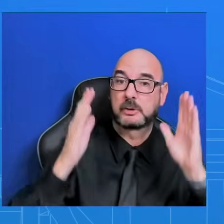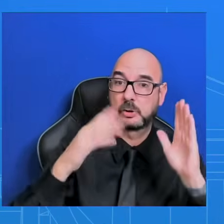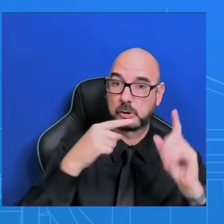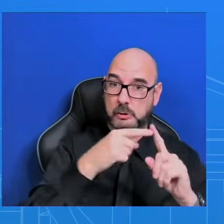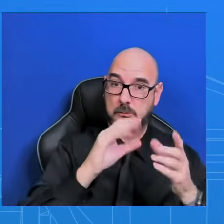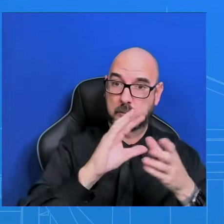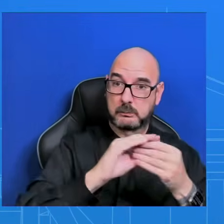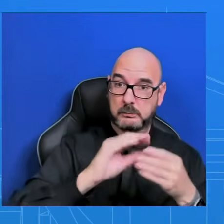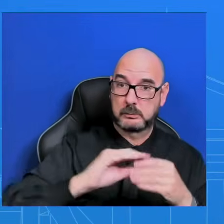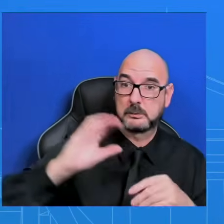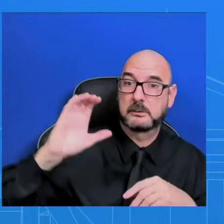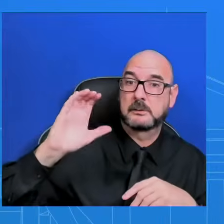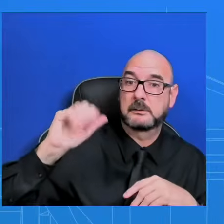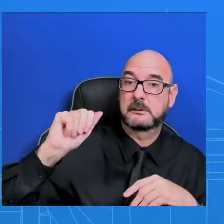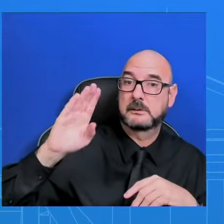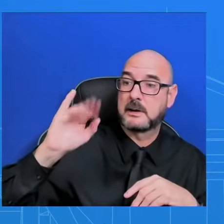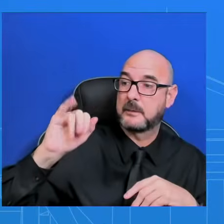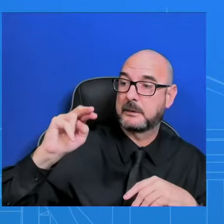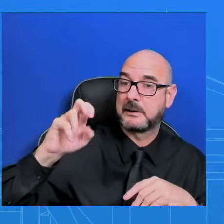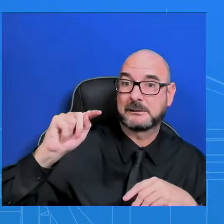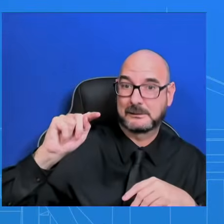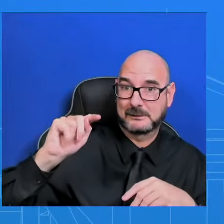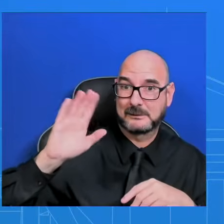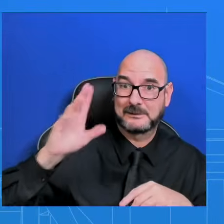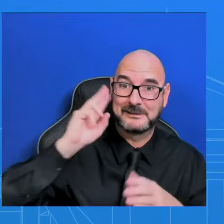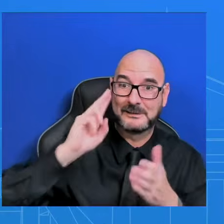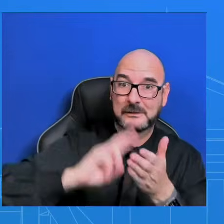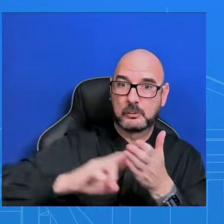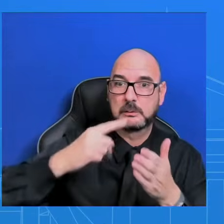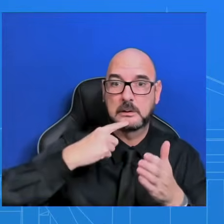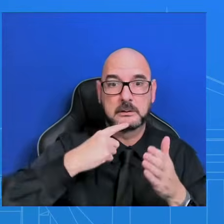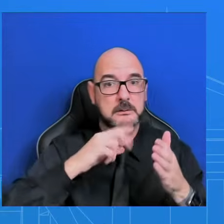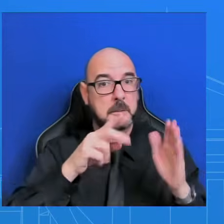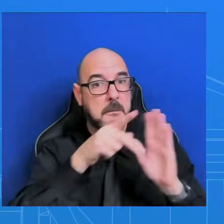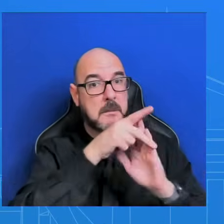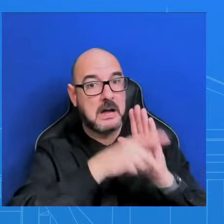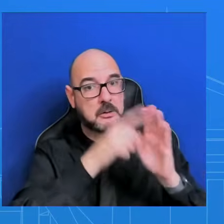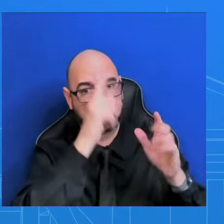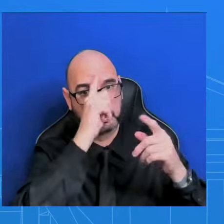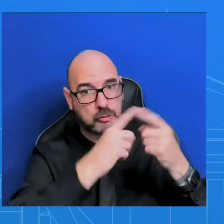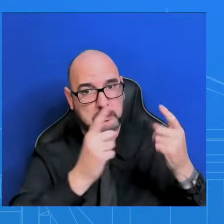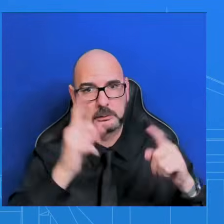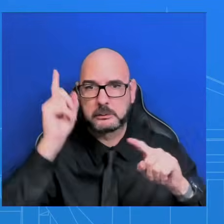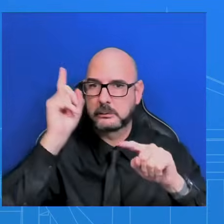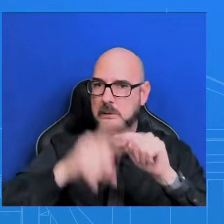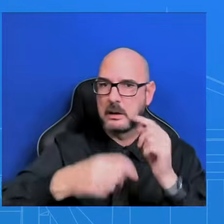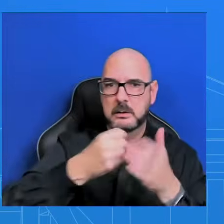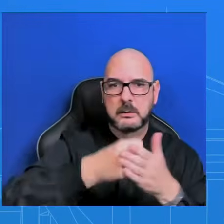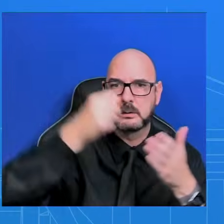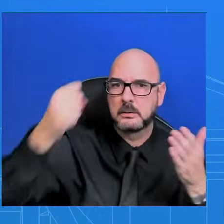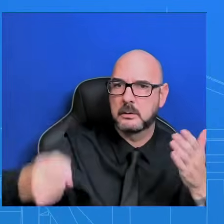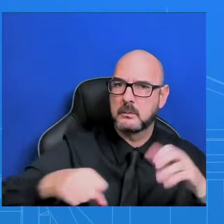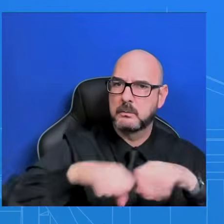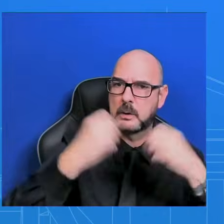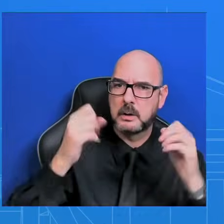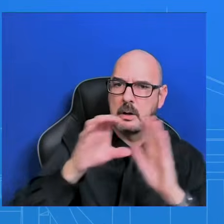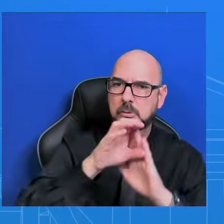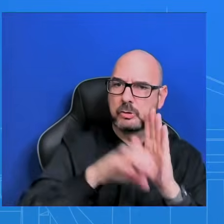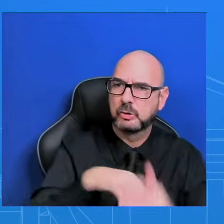disagreements is forbidden in the Constitution. Ms. Jean-Pierre: Well, I'm going to let my colleague's letter stand for itself. I've been very clear on how we feel and what be- --